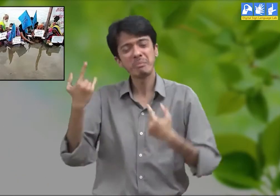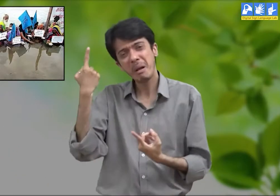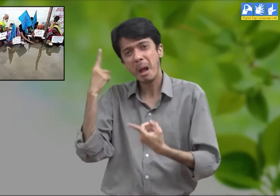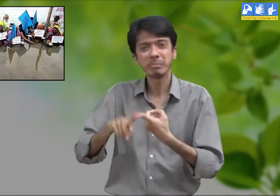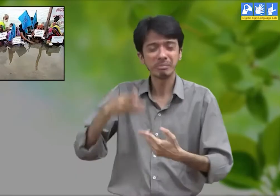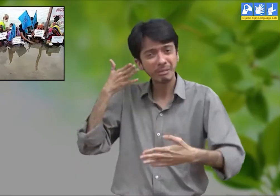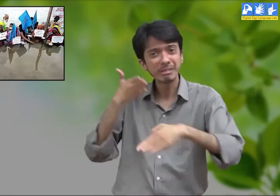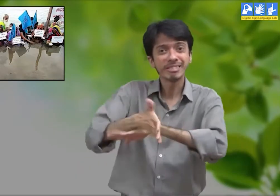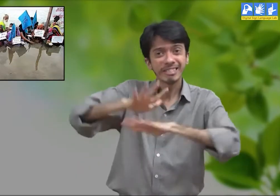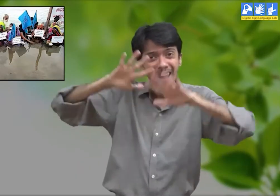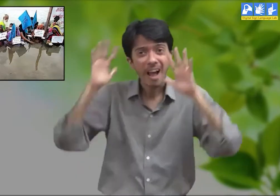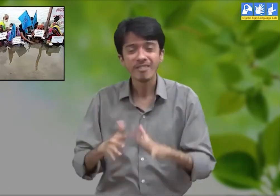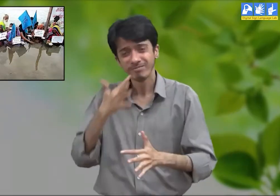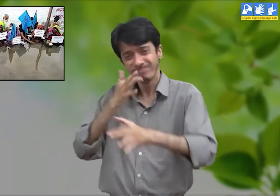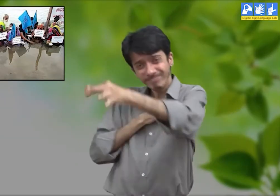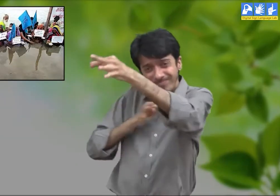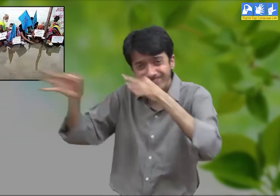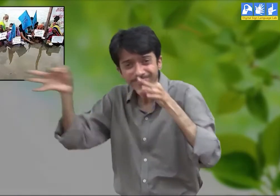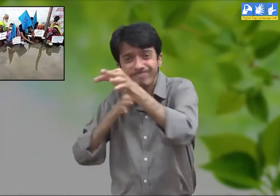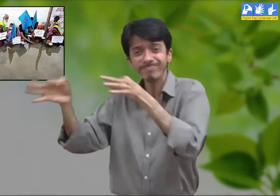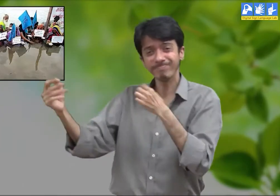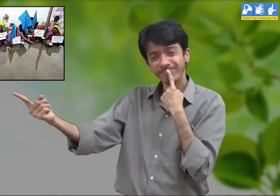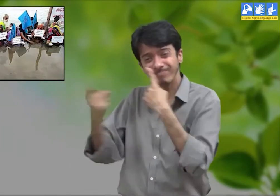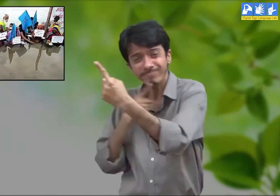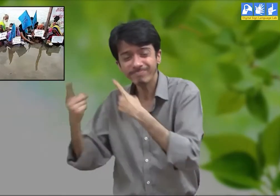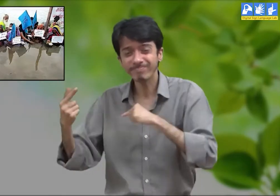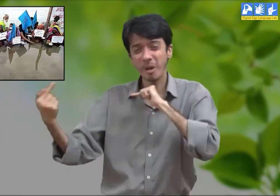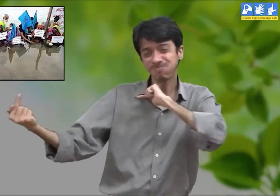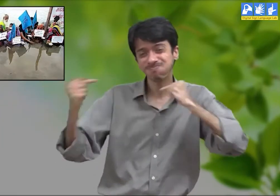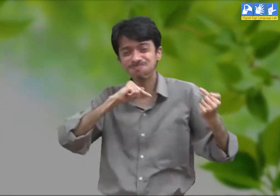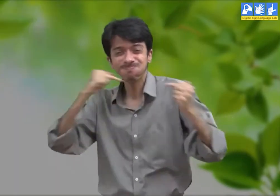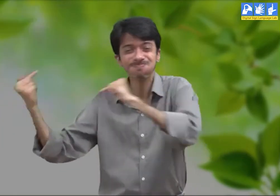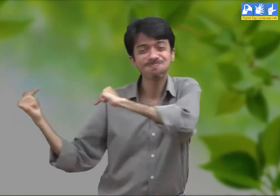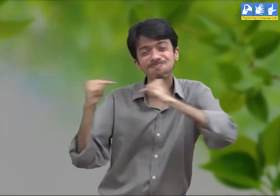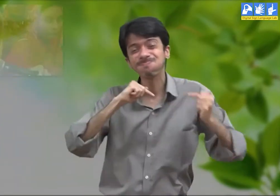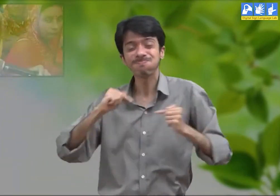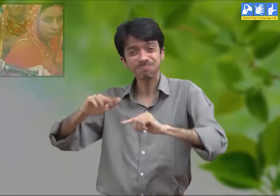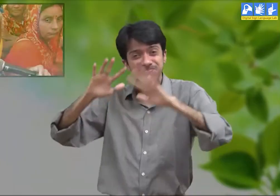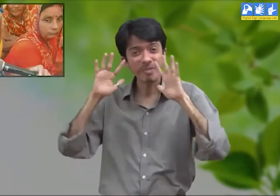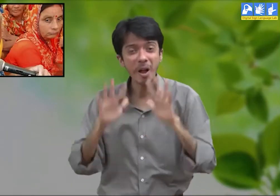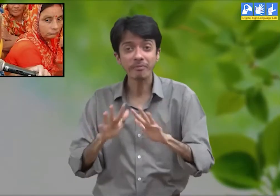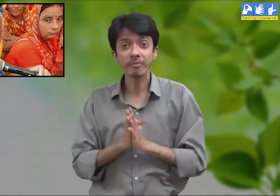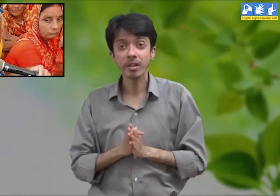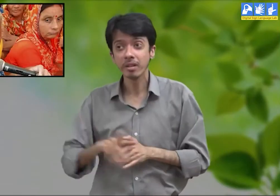Later on, the movement turned its focus on the preservation of the environment and the ecosystems of the valley.